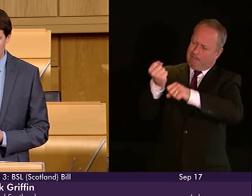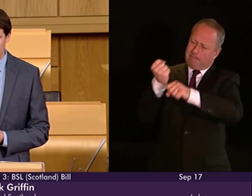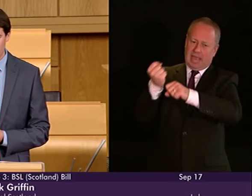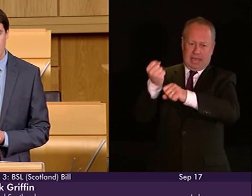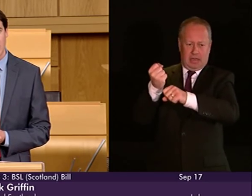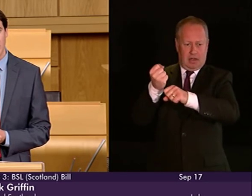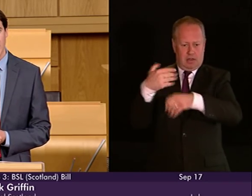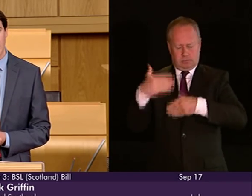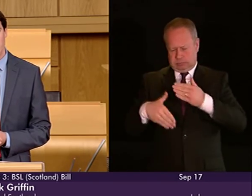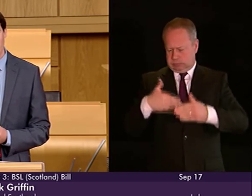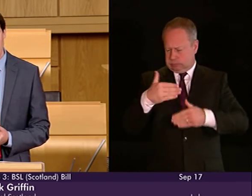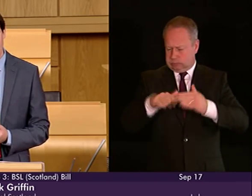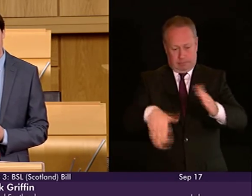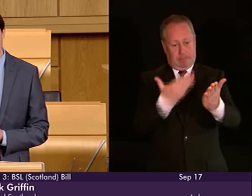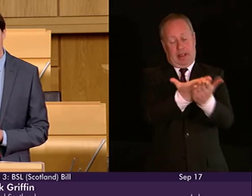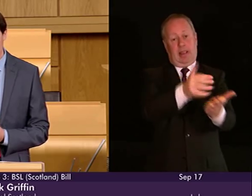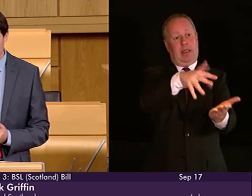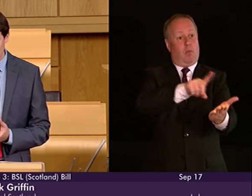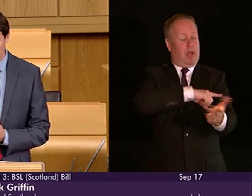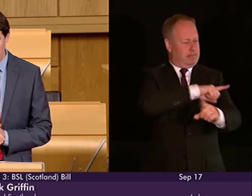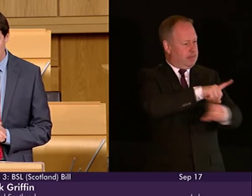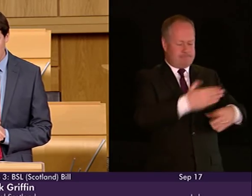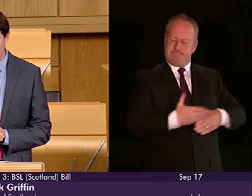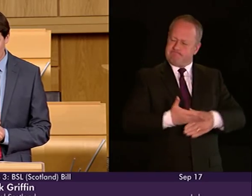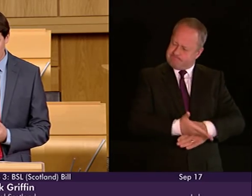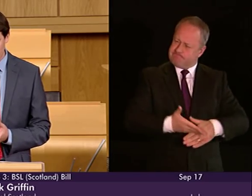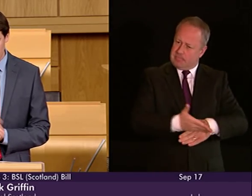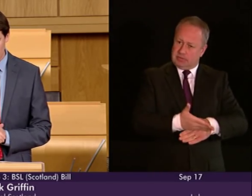have a bill in front of us. That is a result of their dedication, so it is only right and proper